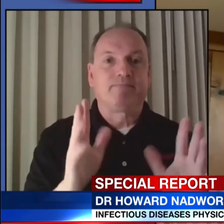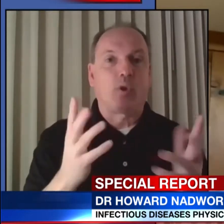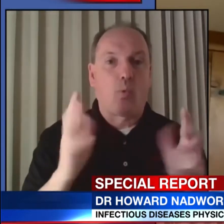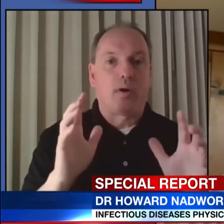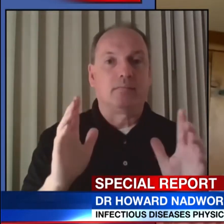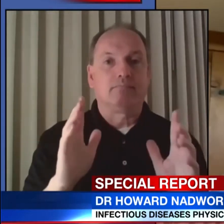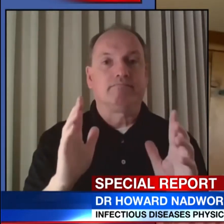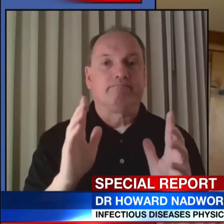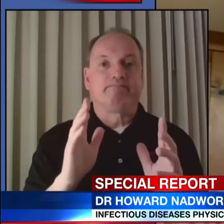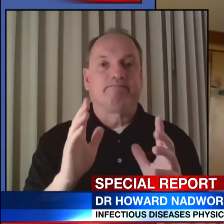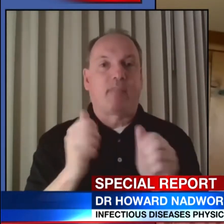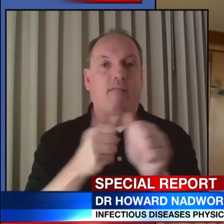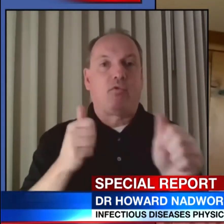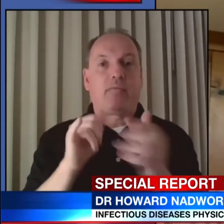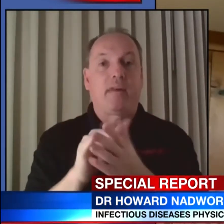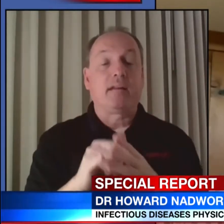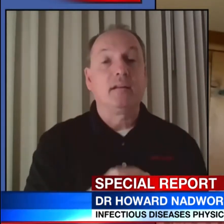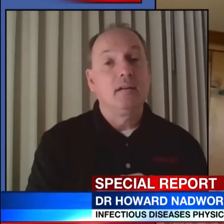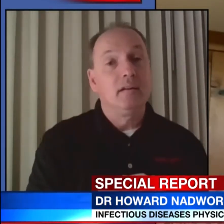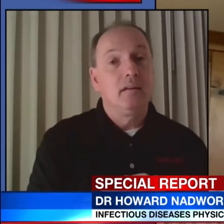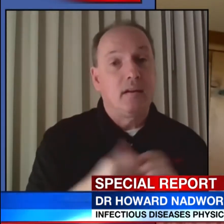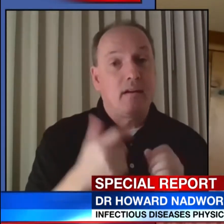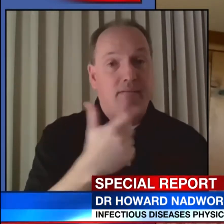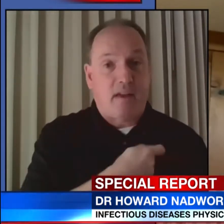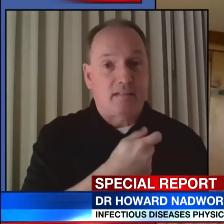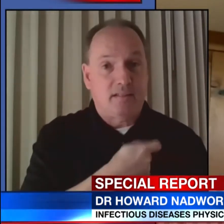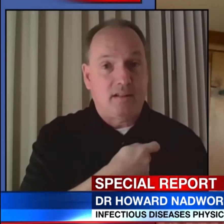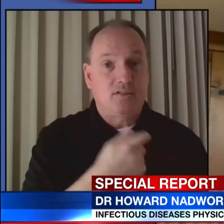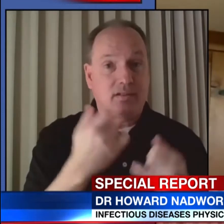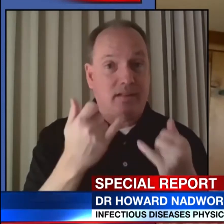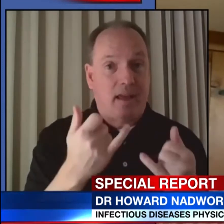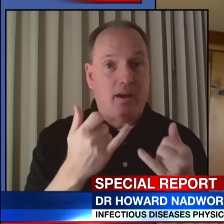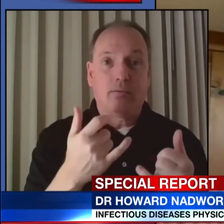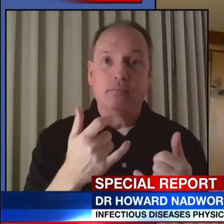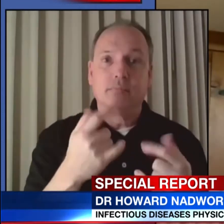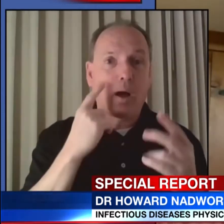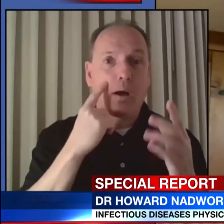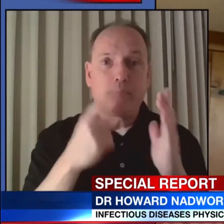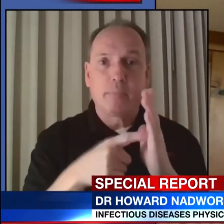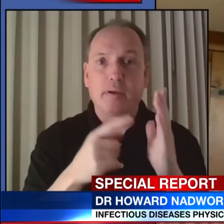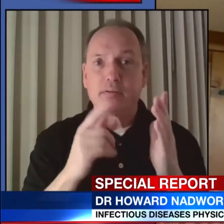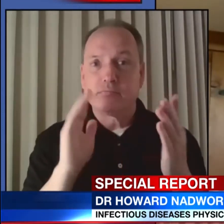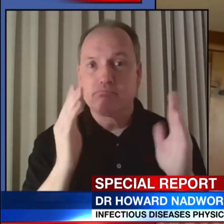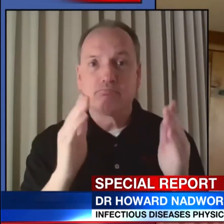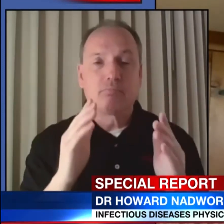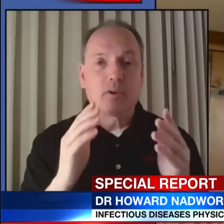SPREAD IN ERIE AS WELL AS AN INCREASE IN HOSPITALIZATION. WE WOULD ALL REALLY LIKE TO